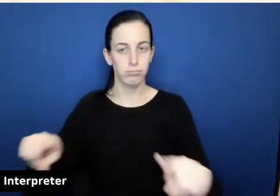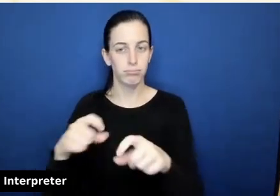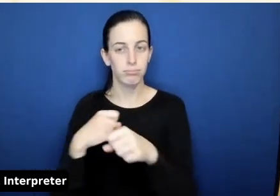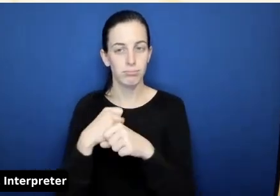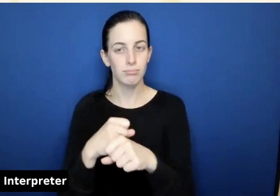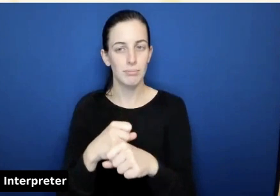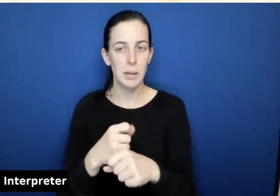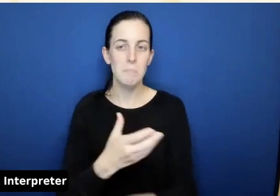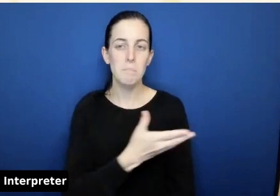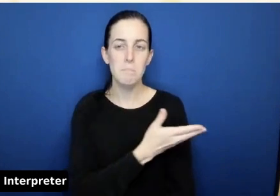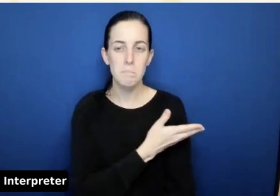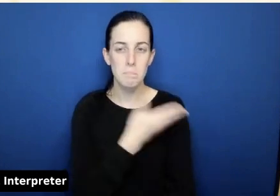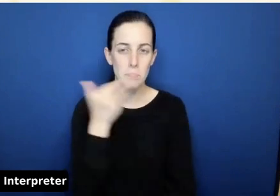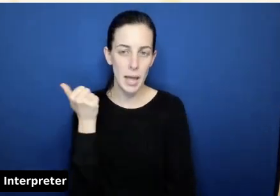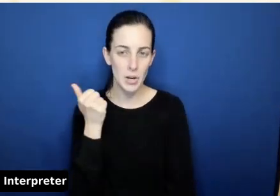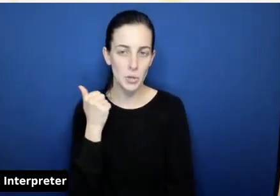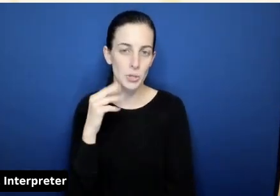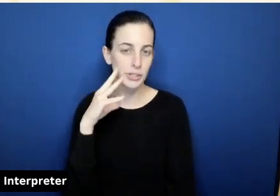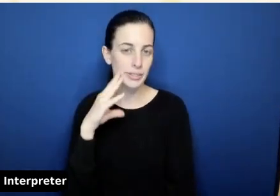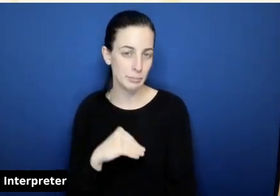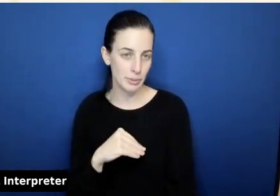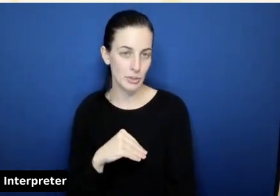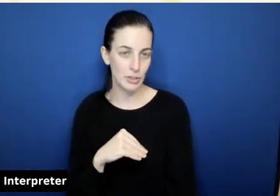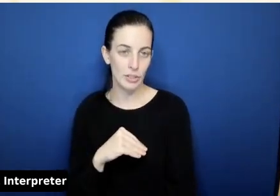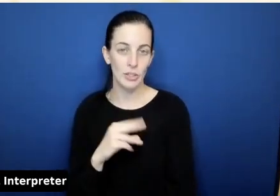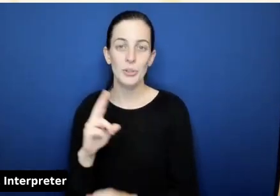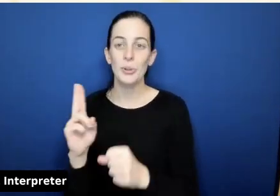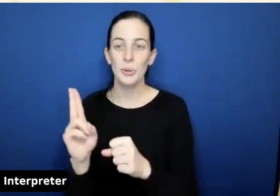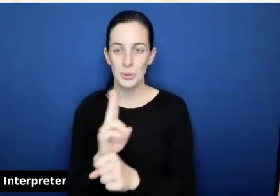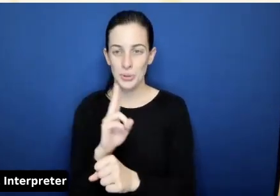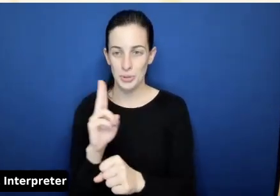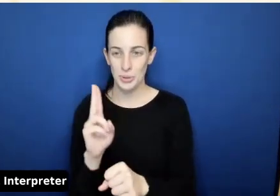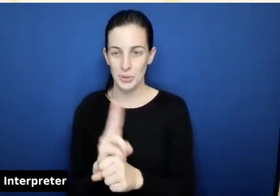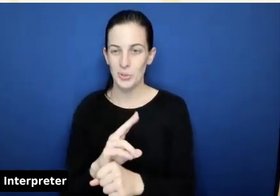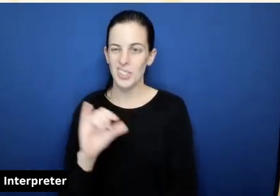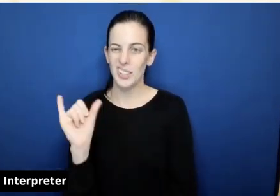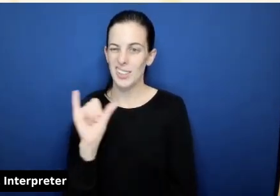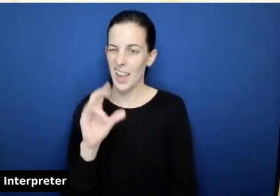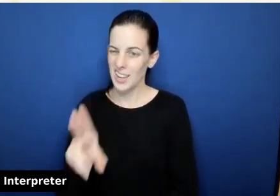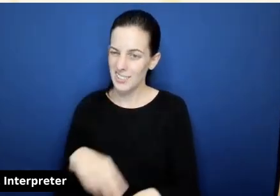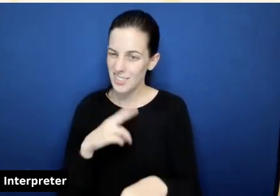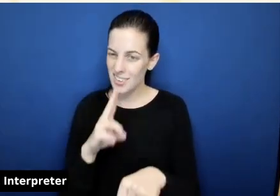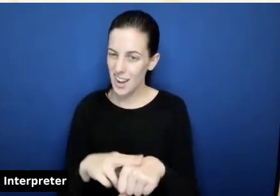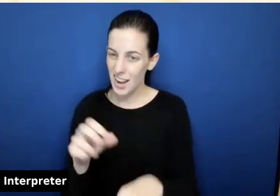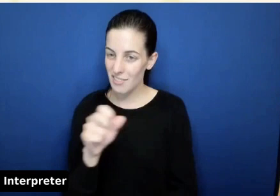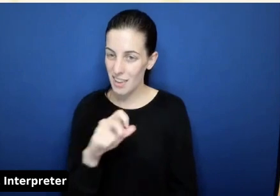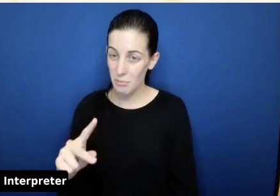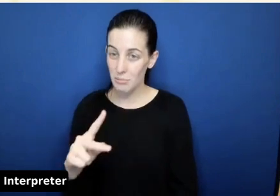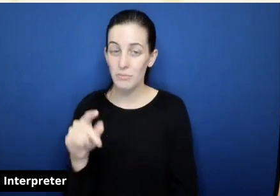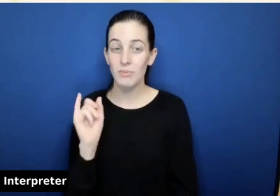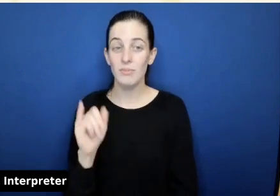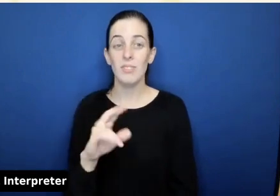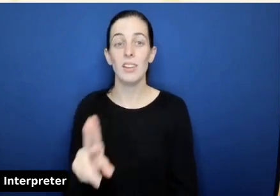Those are usable like native software applications. So in native software applications, the user tabs